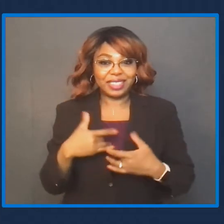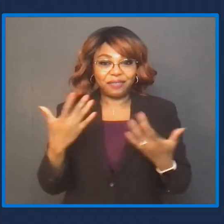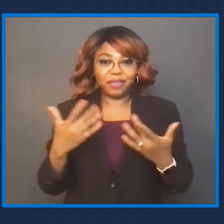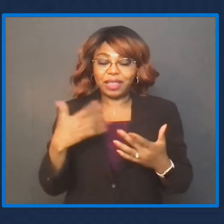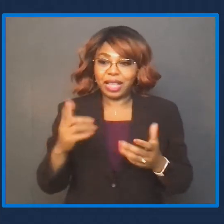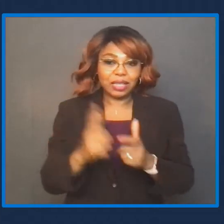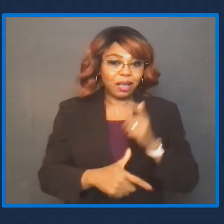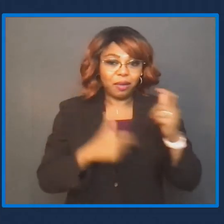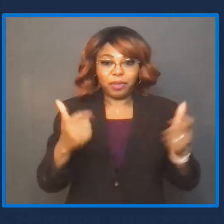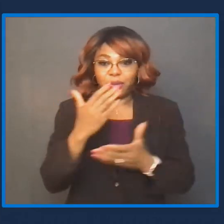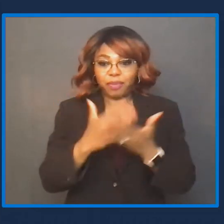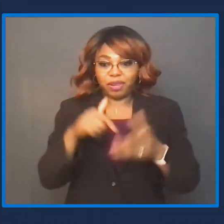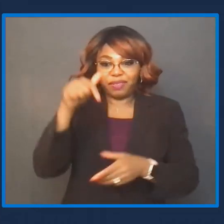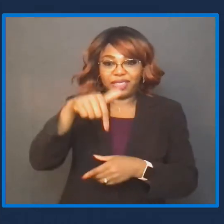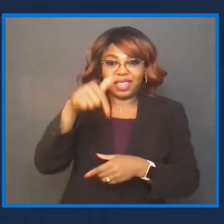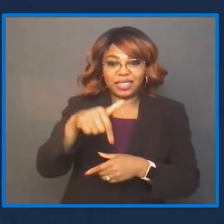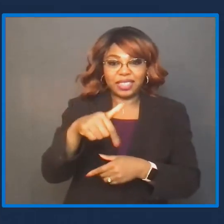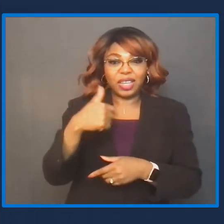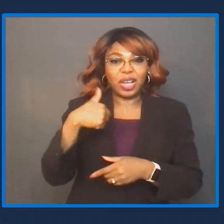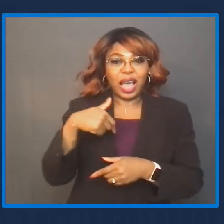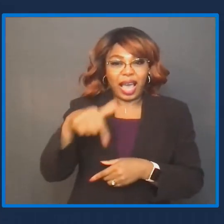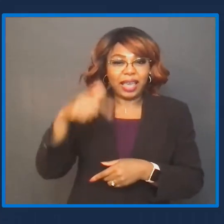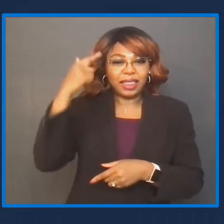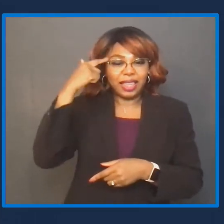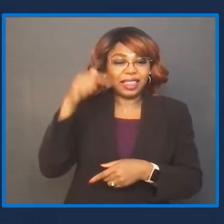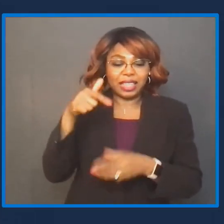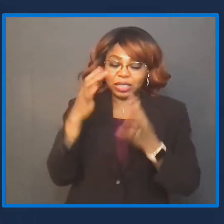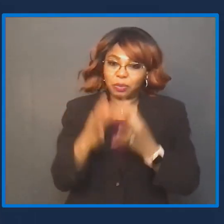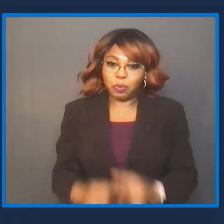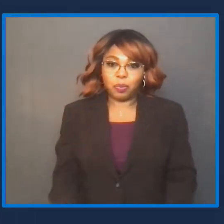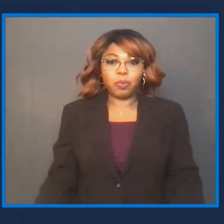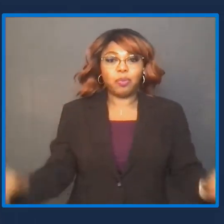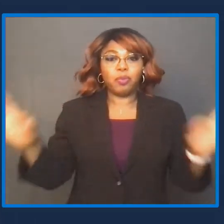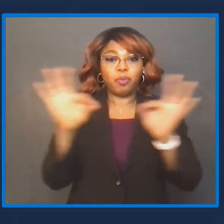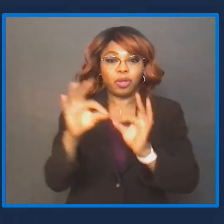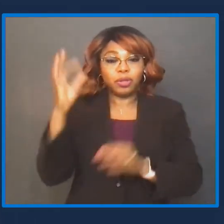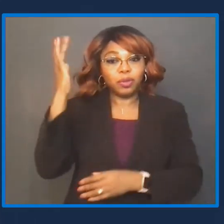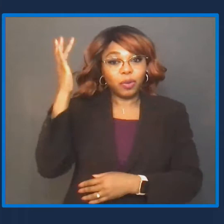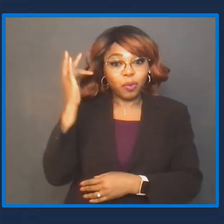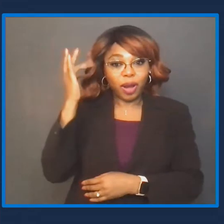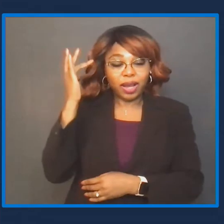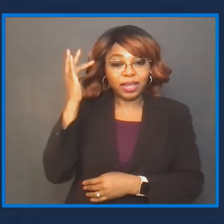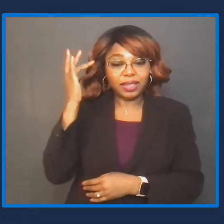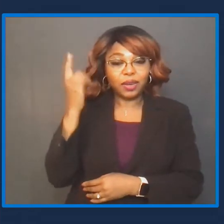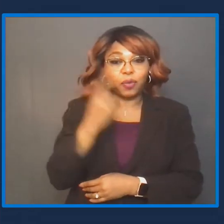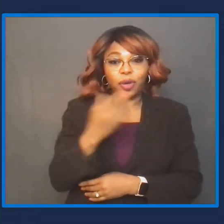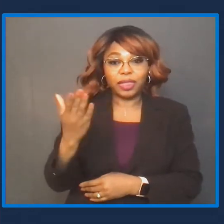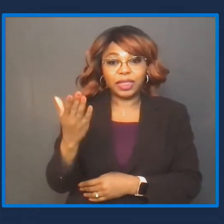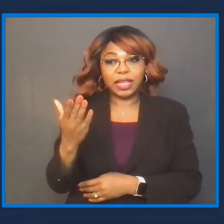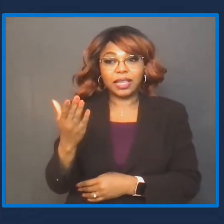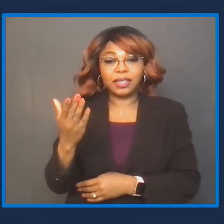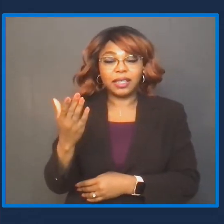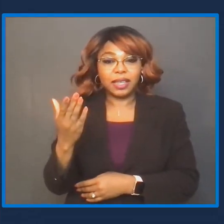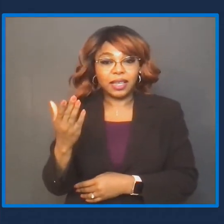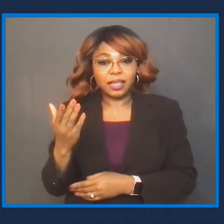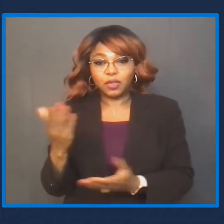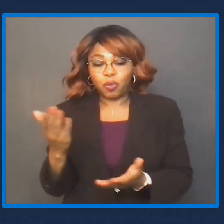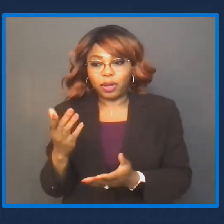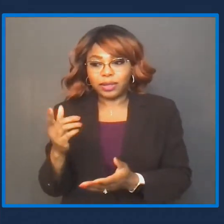And this is something which I think is really important because the one thing about Satya Nadella is he's not just doing it because he feels he has to do it.